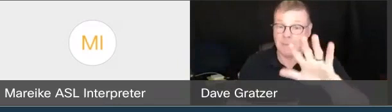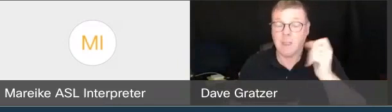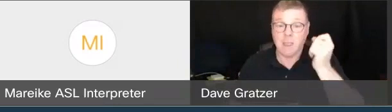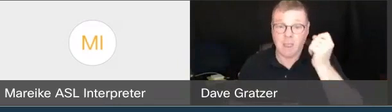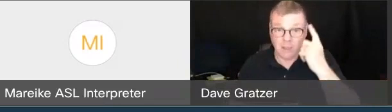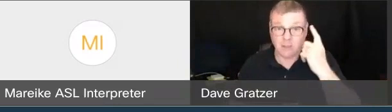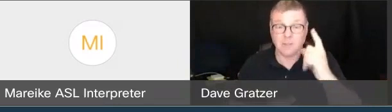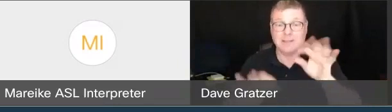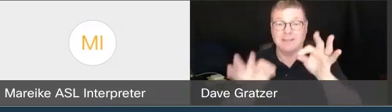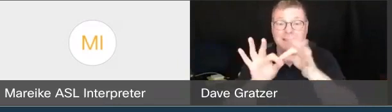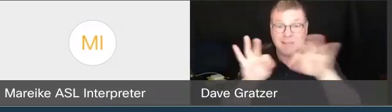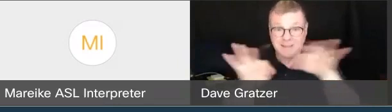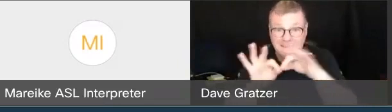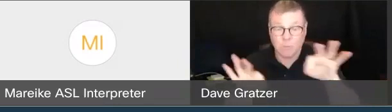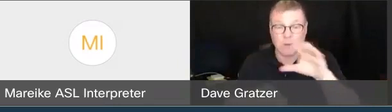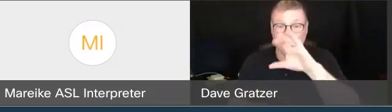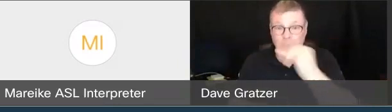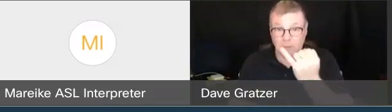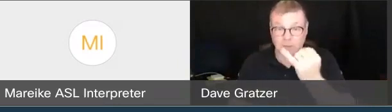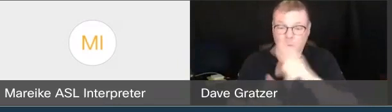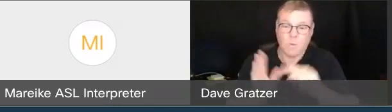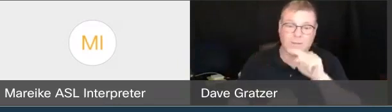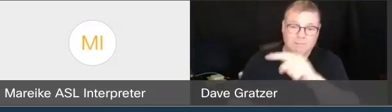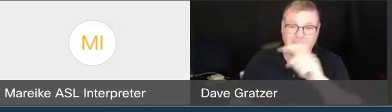the language of the criminal justice system and what they need to do and how they need to do it.